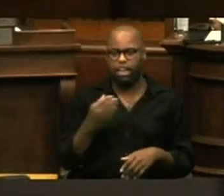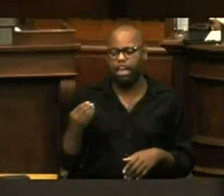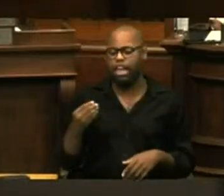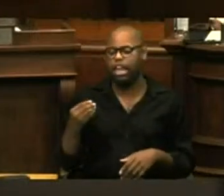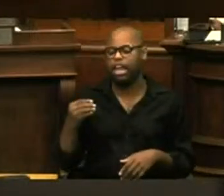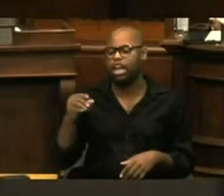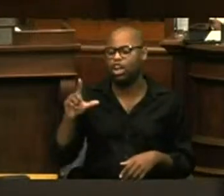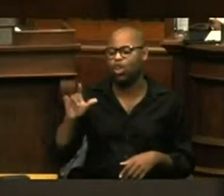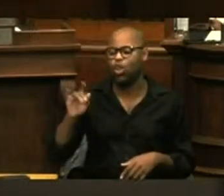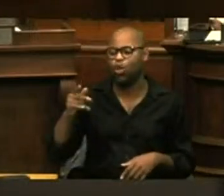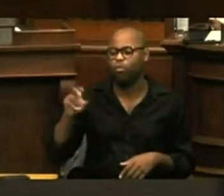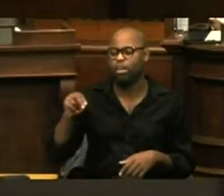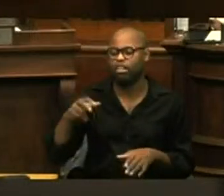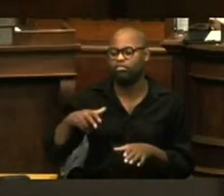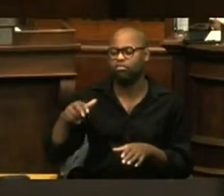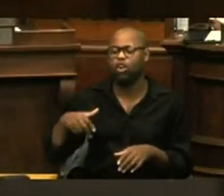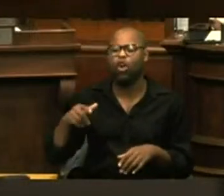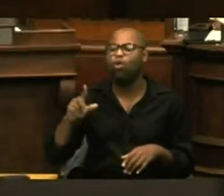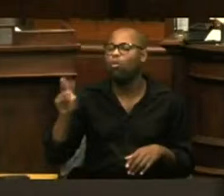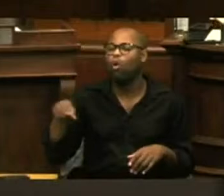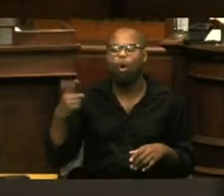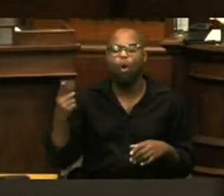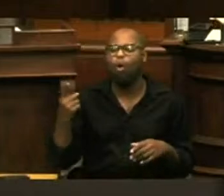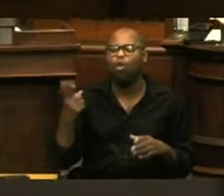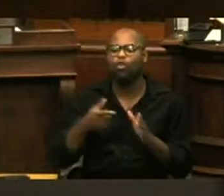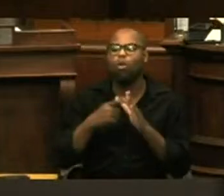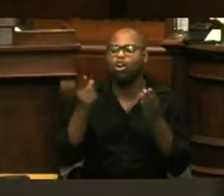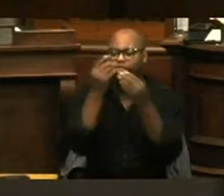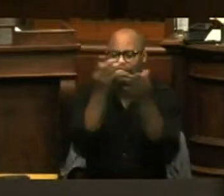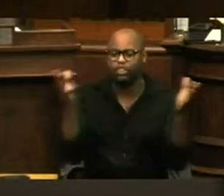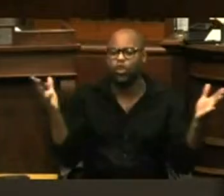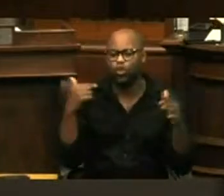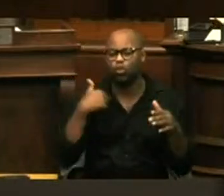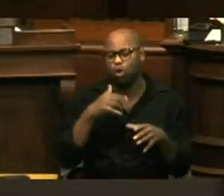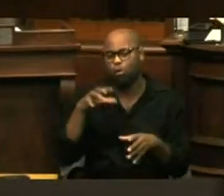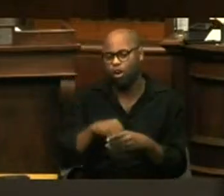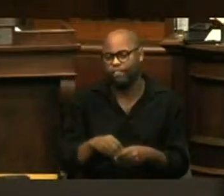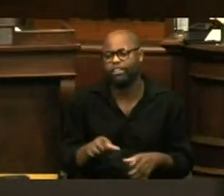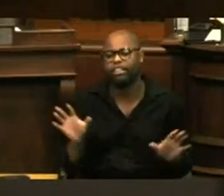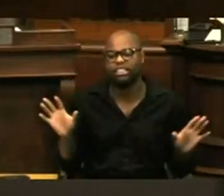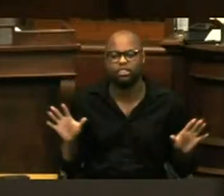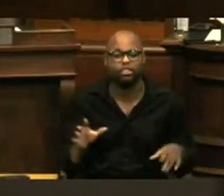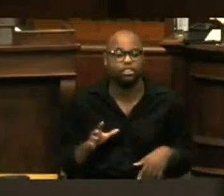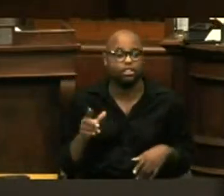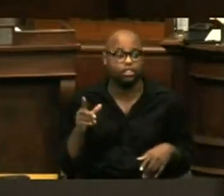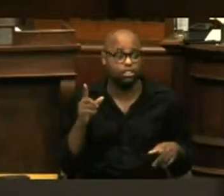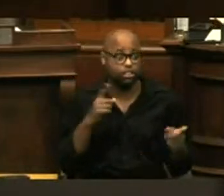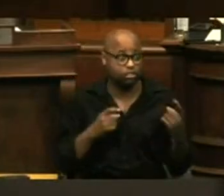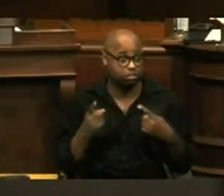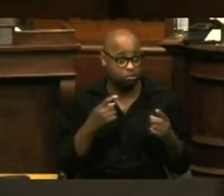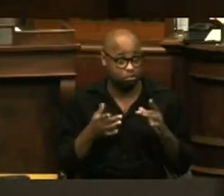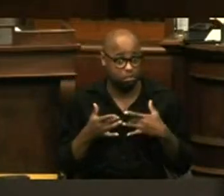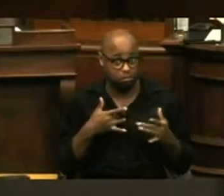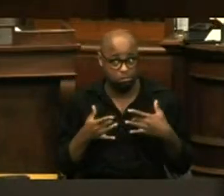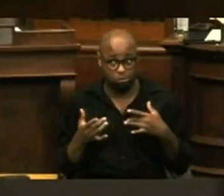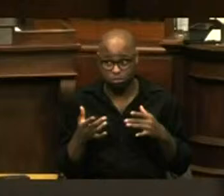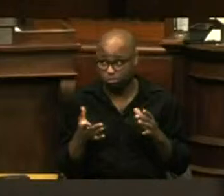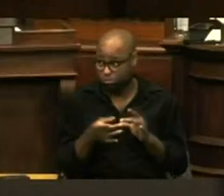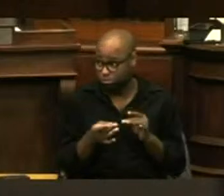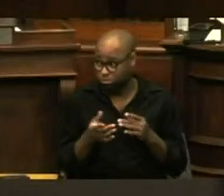There are two disclosures from our from myself and council member Lupien. We are only required to disclose any